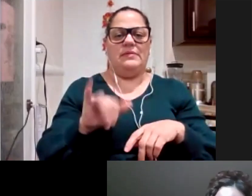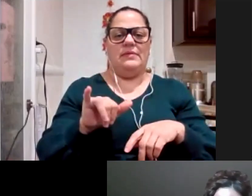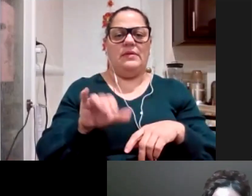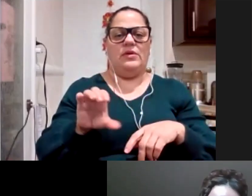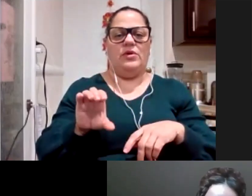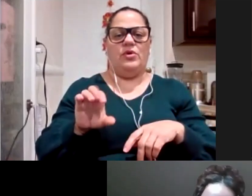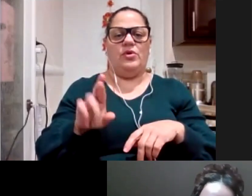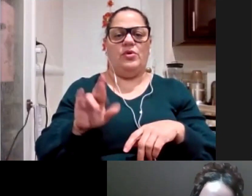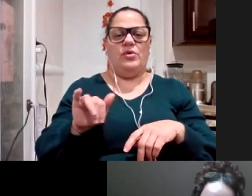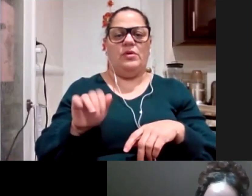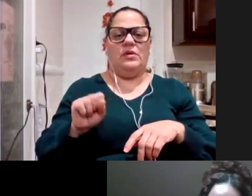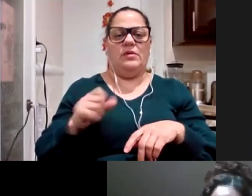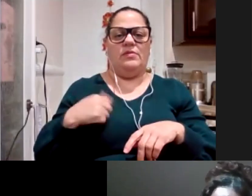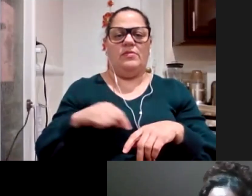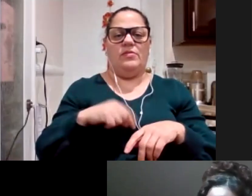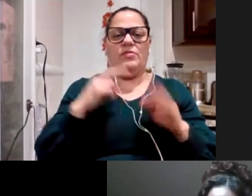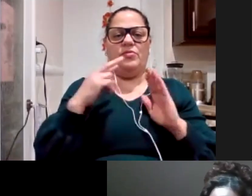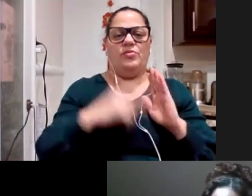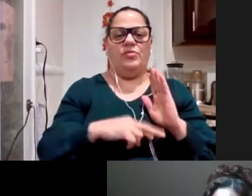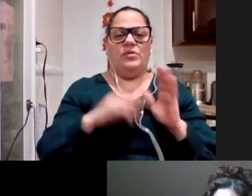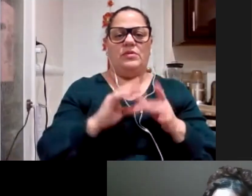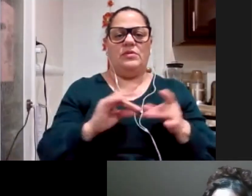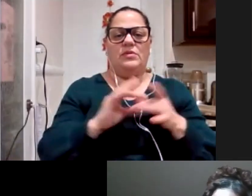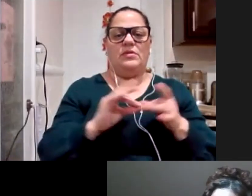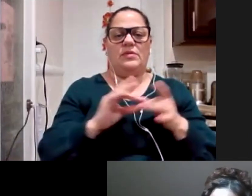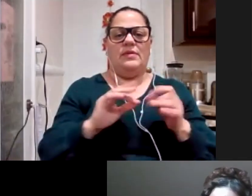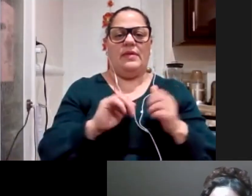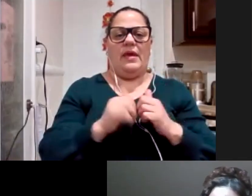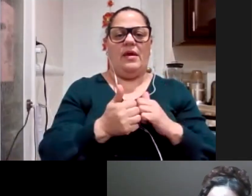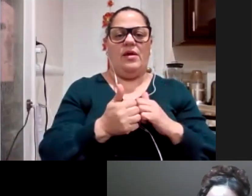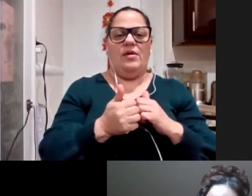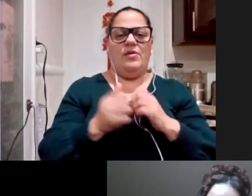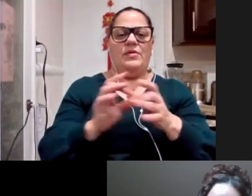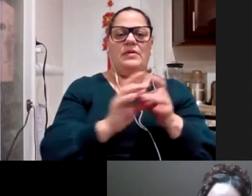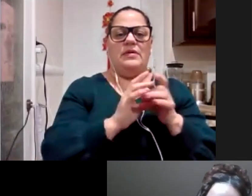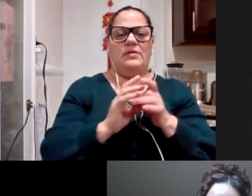"From reading his autobiography, I was impressed by how adept a networker Dr. Viscardi was.